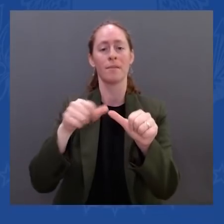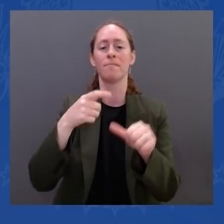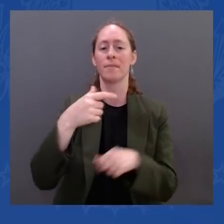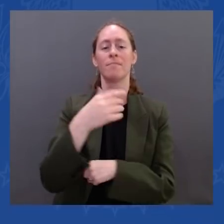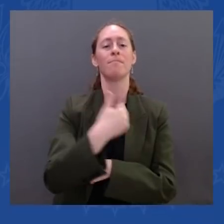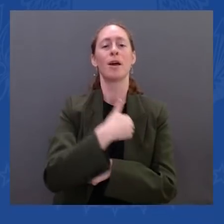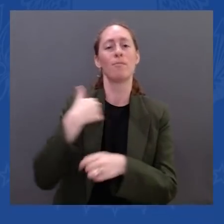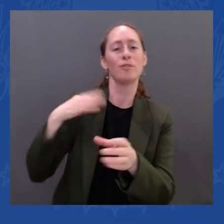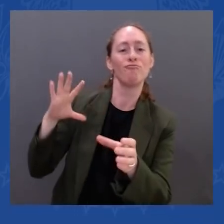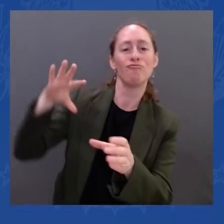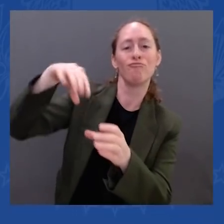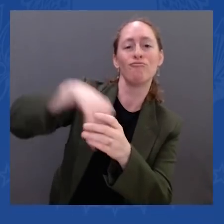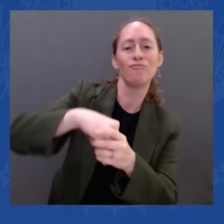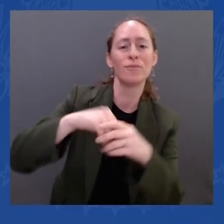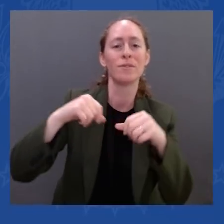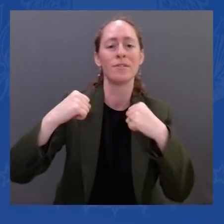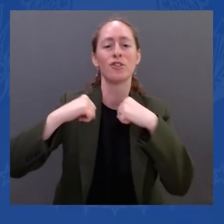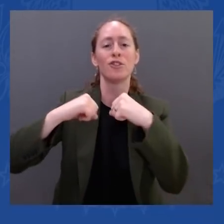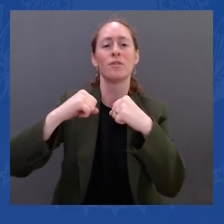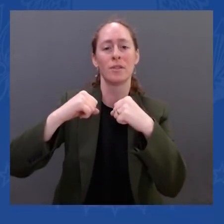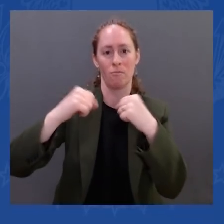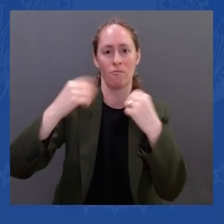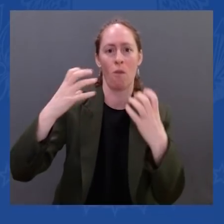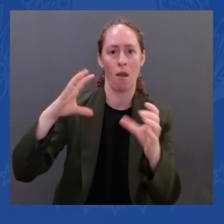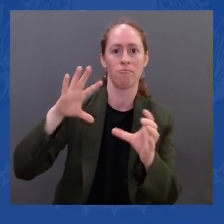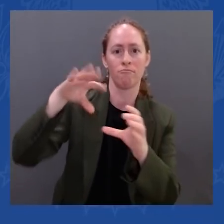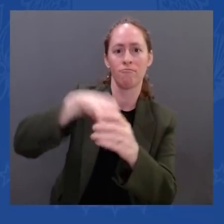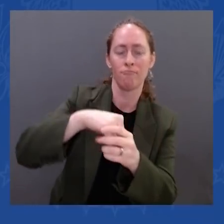and the United States. Rather, it unites us."